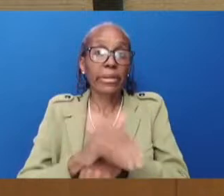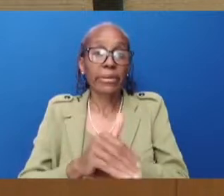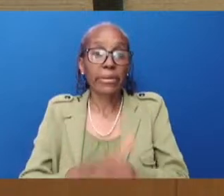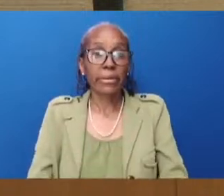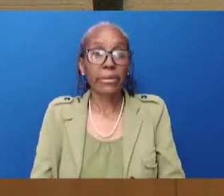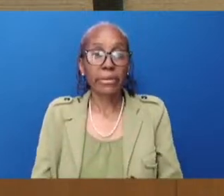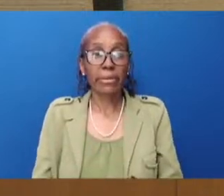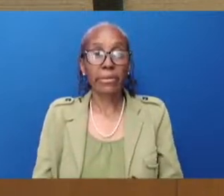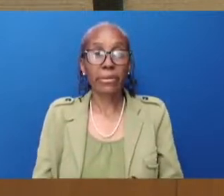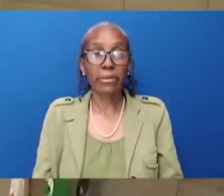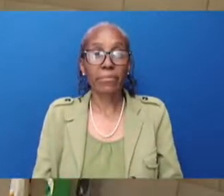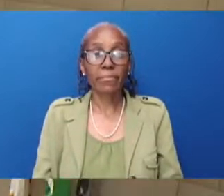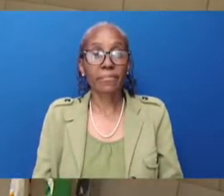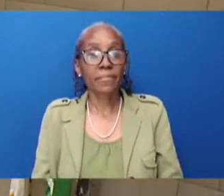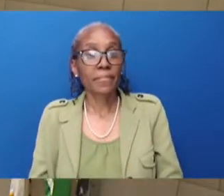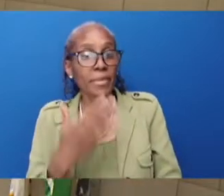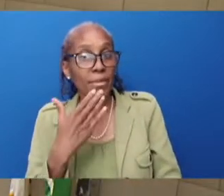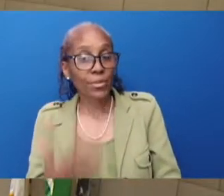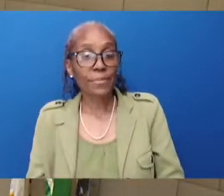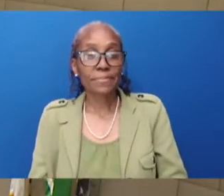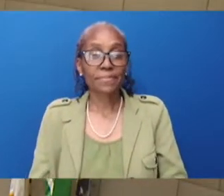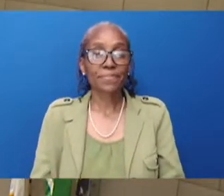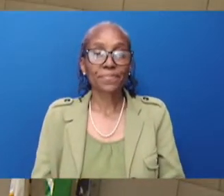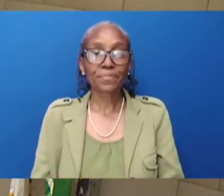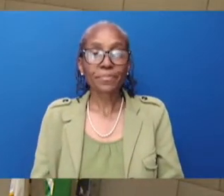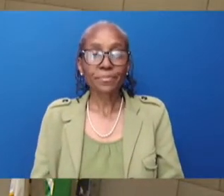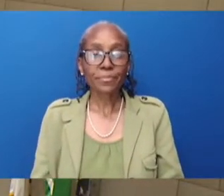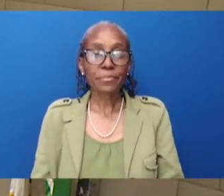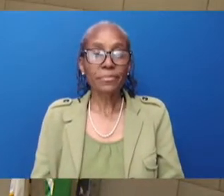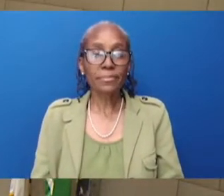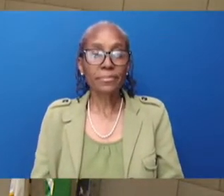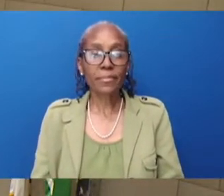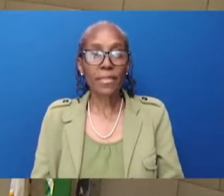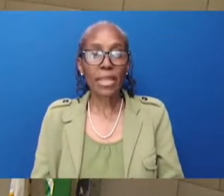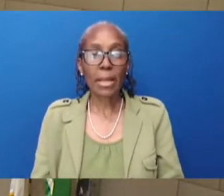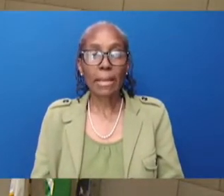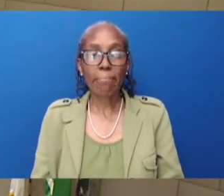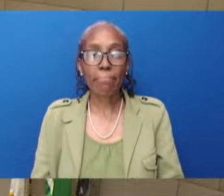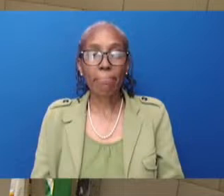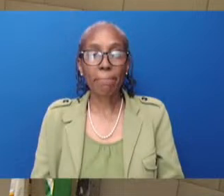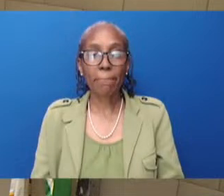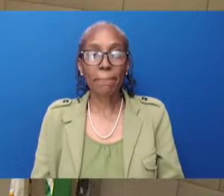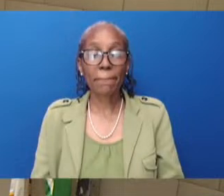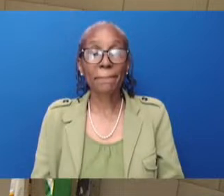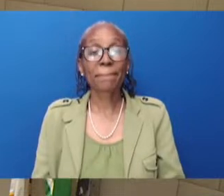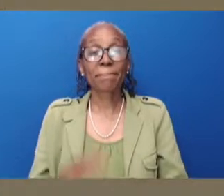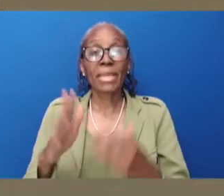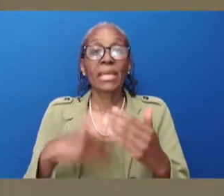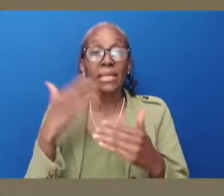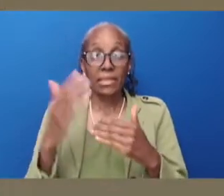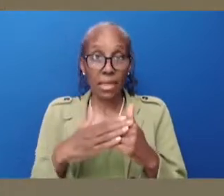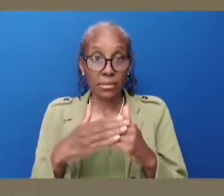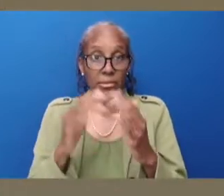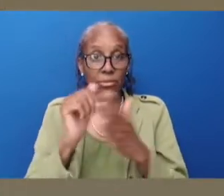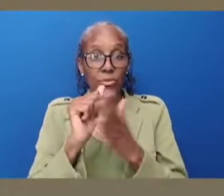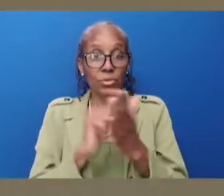THAT'S ALL HAVE A WONDERFUL NIGHT.